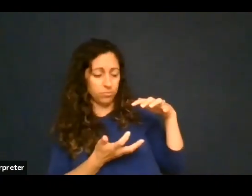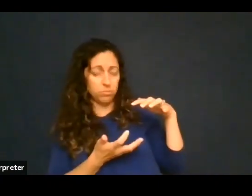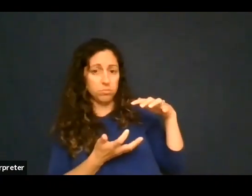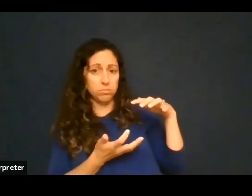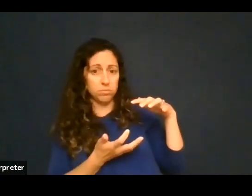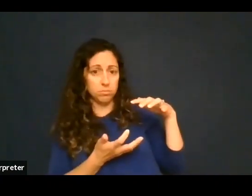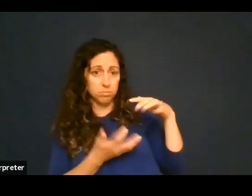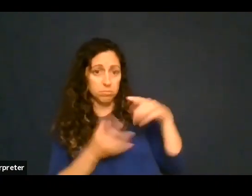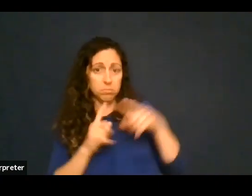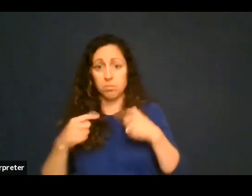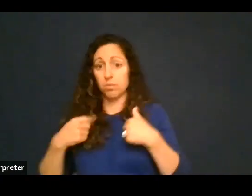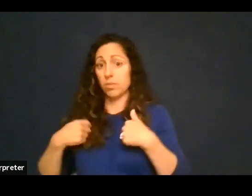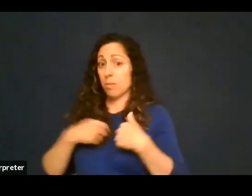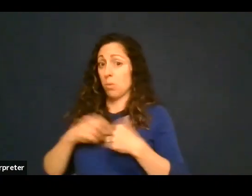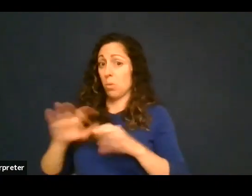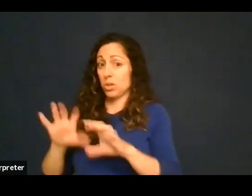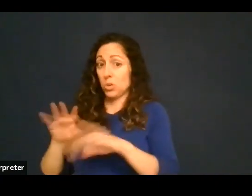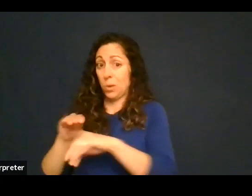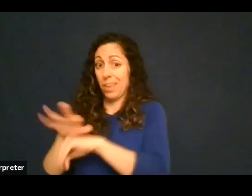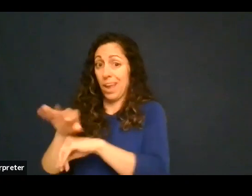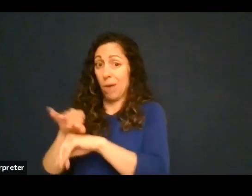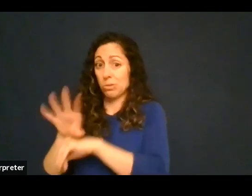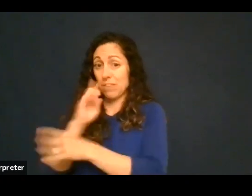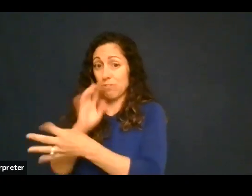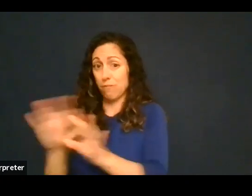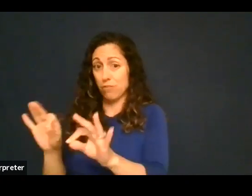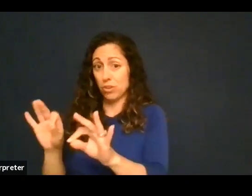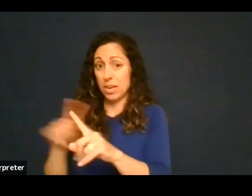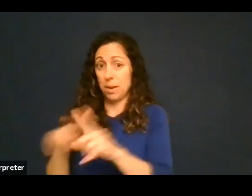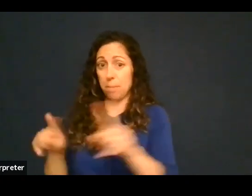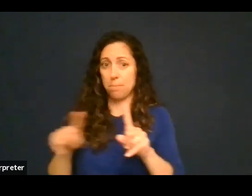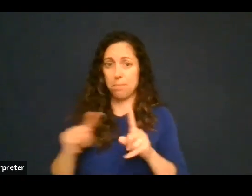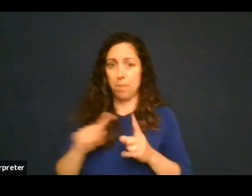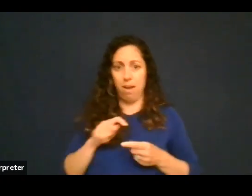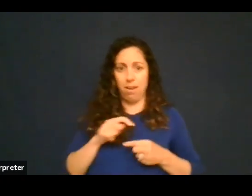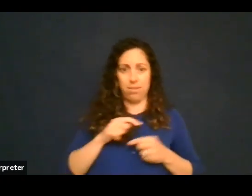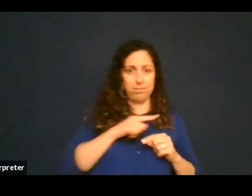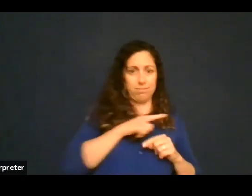But the philanthropic efforts aren't covering that.